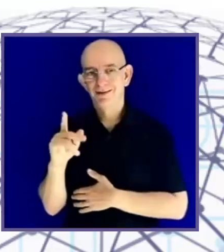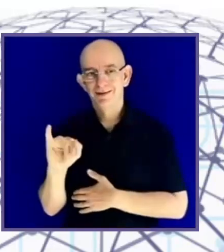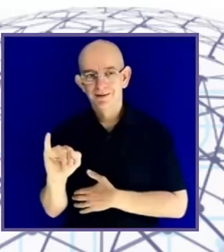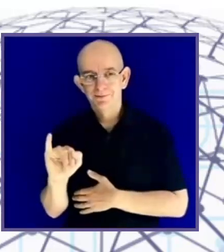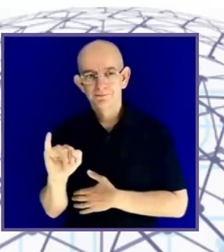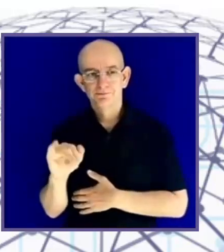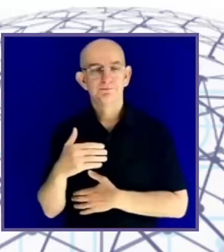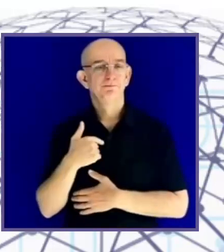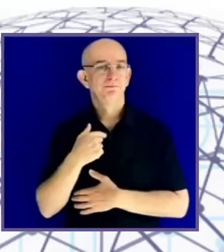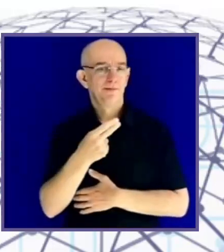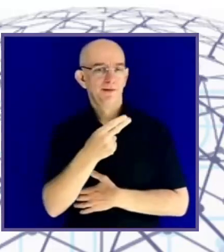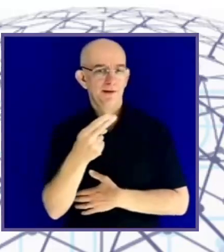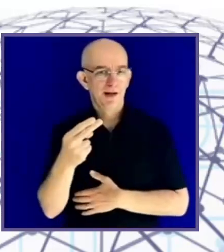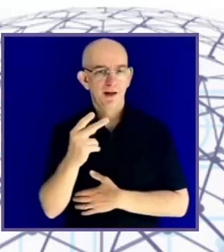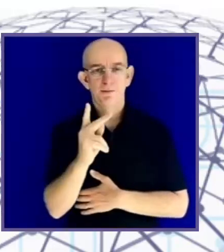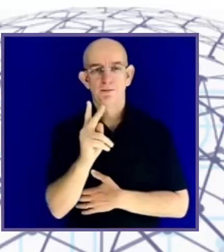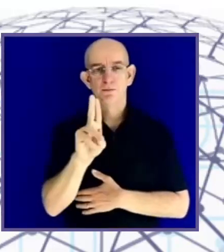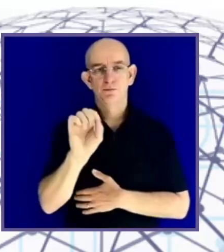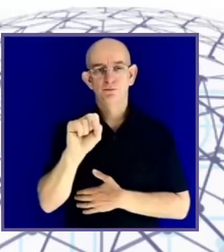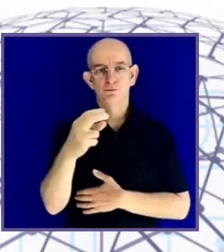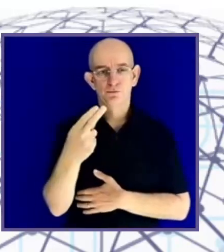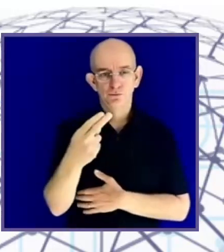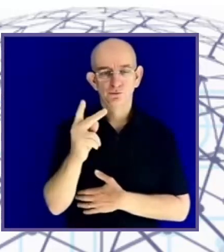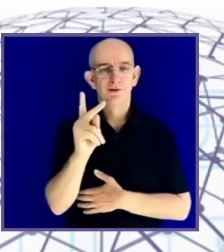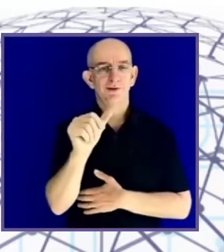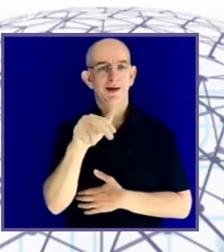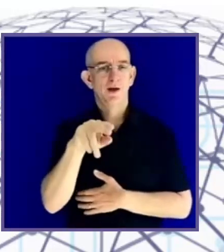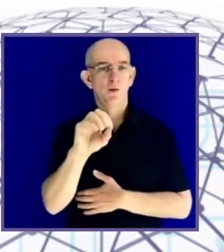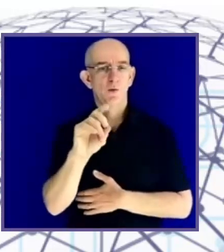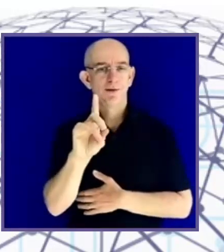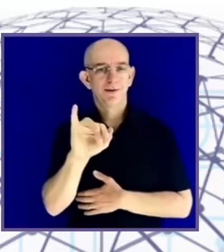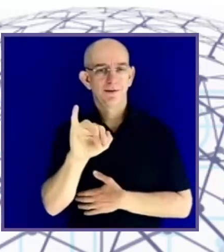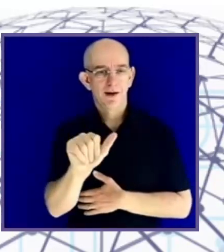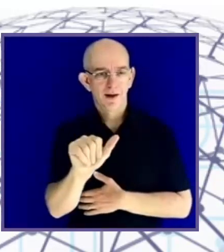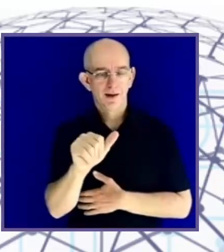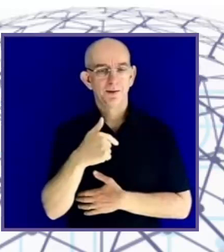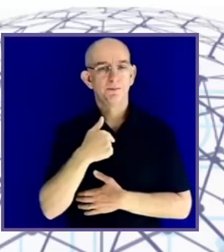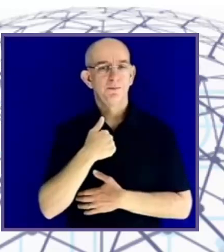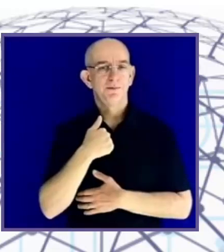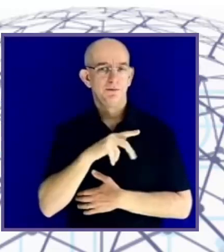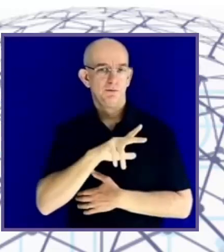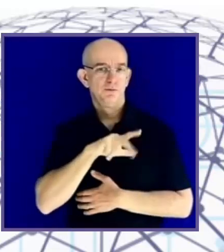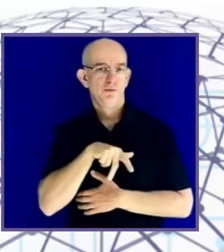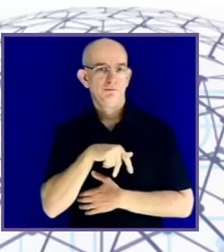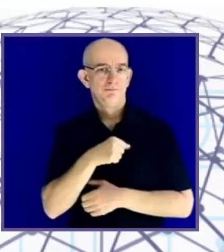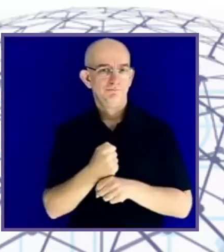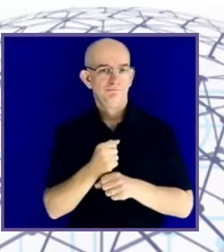them more inclusive for disabled people. When I say that to people normally they say to me,